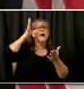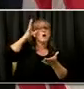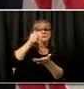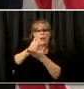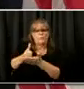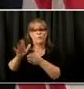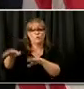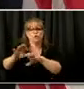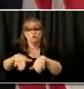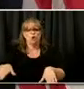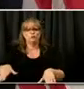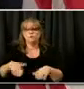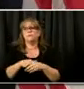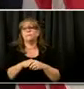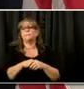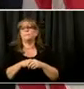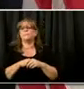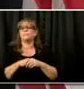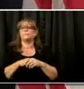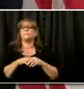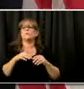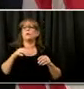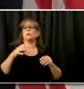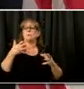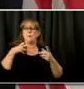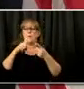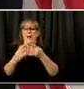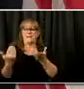wanted to highlight the state of colorado has put together some resources for families who